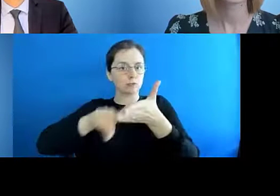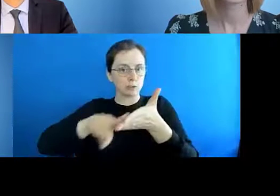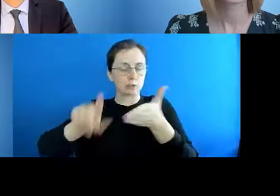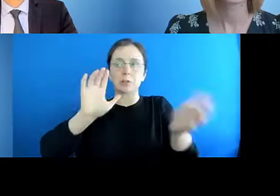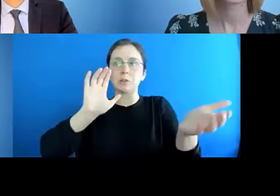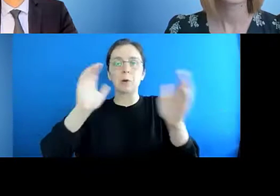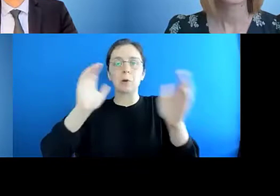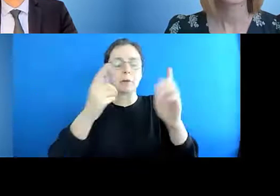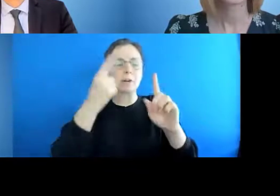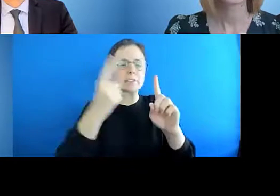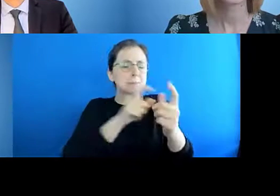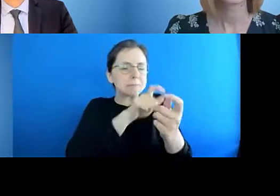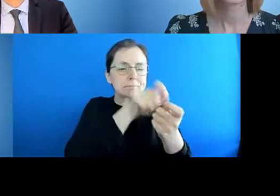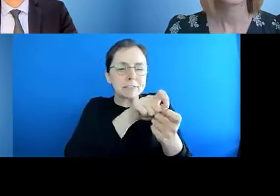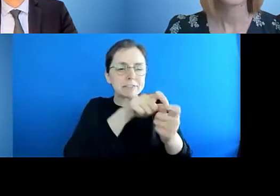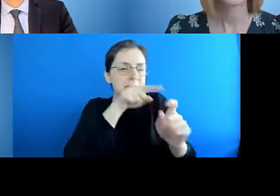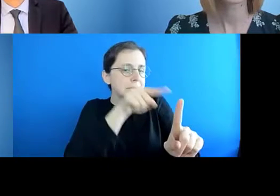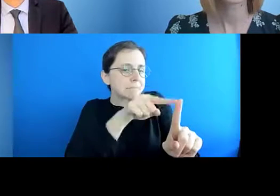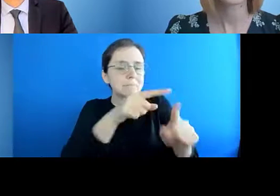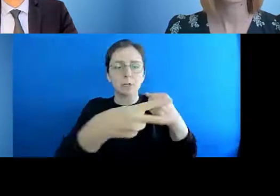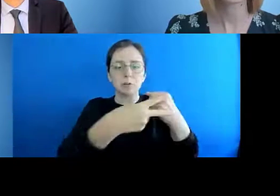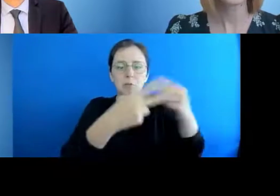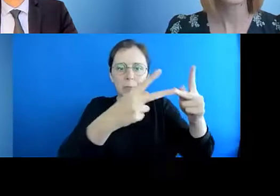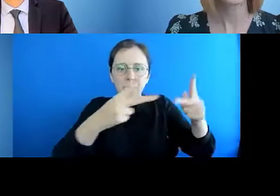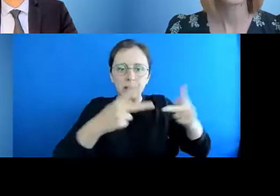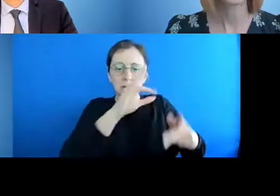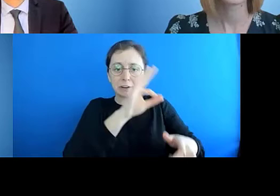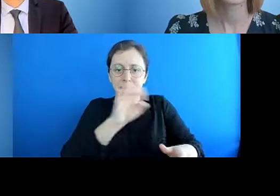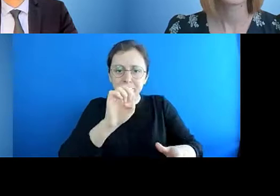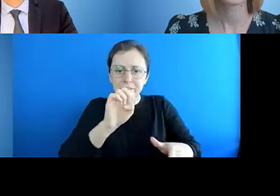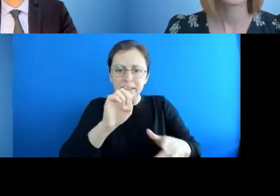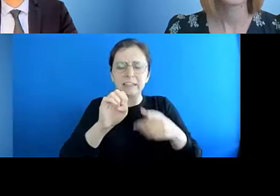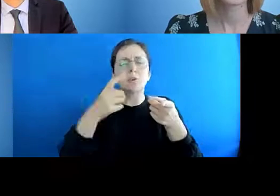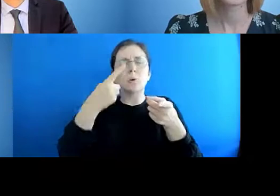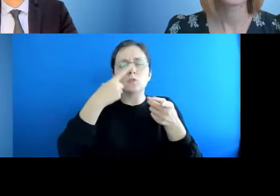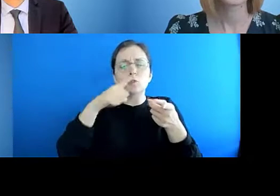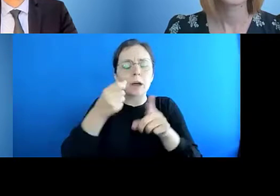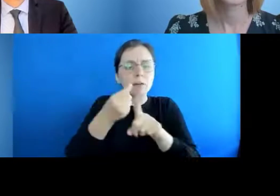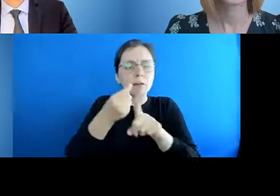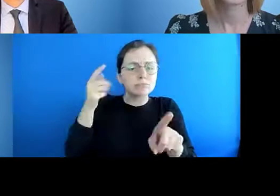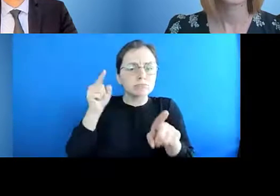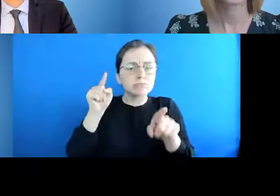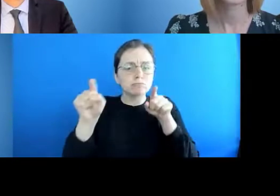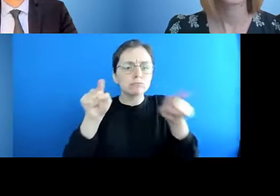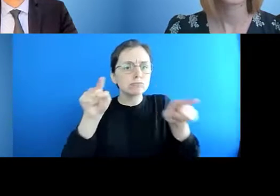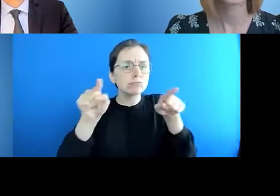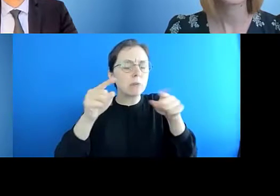that's very specific like a repository fee. Did you want to kind of elaborate? What are those distinctions?